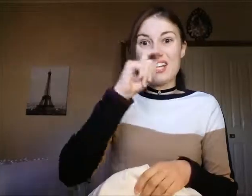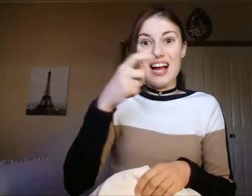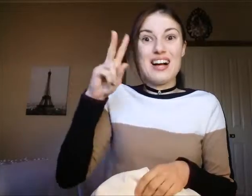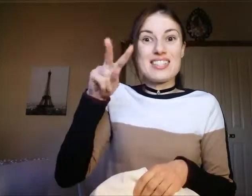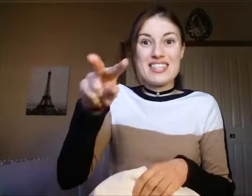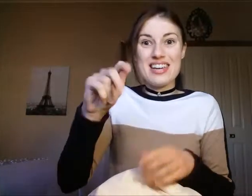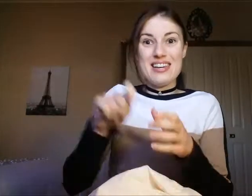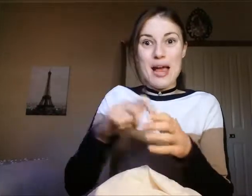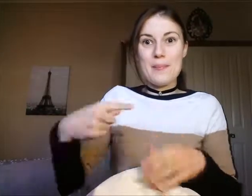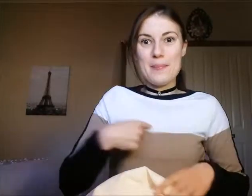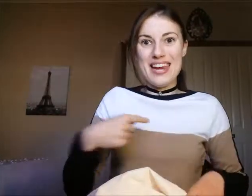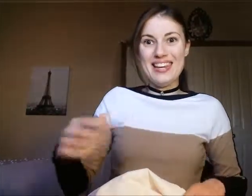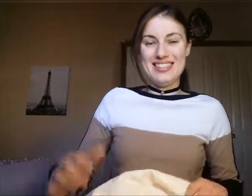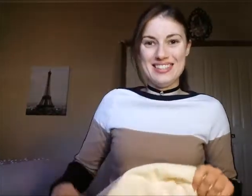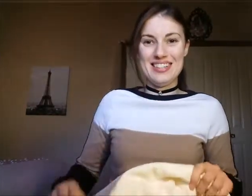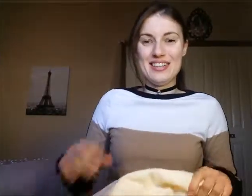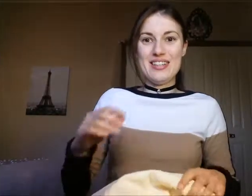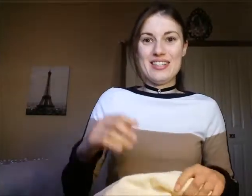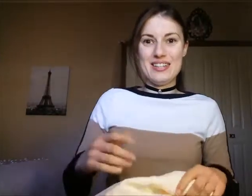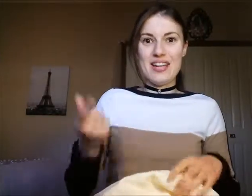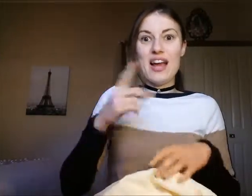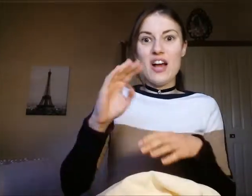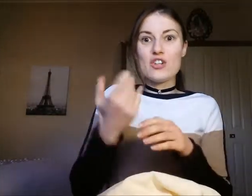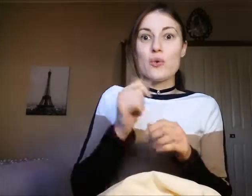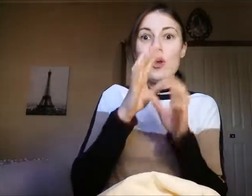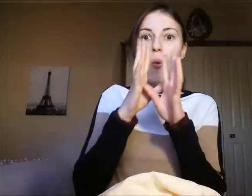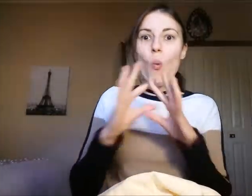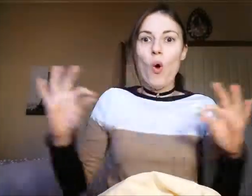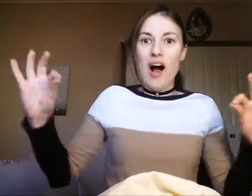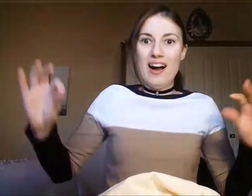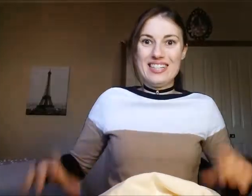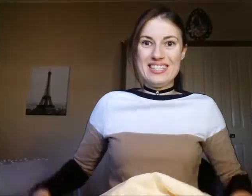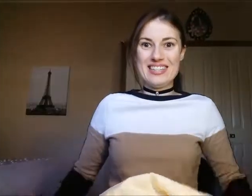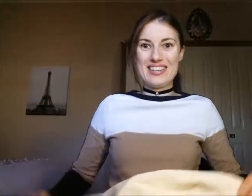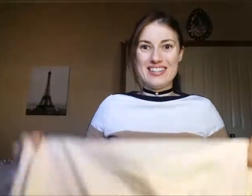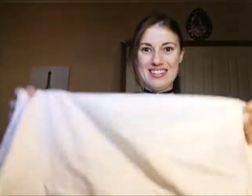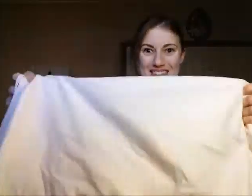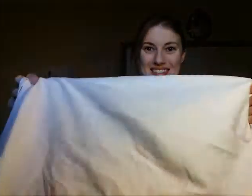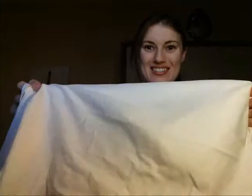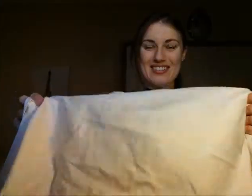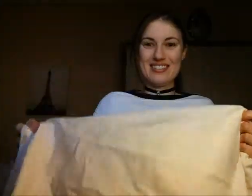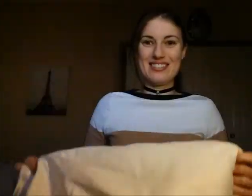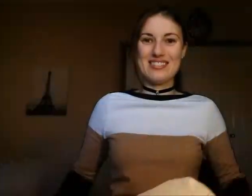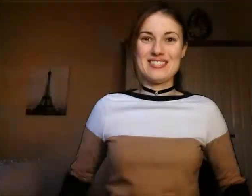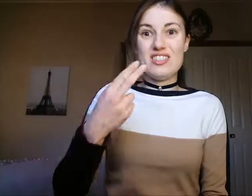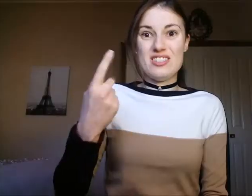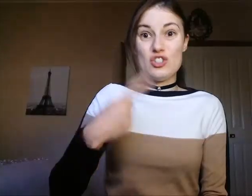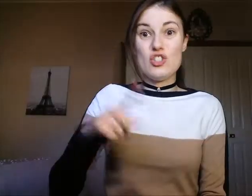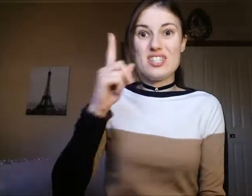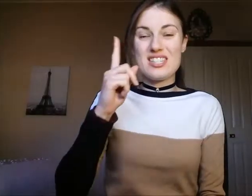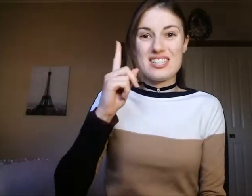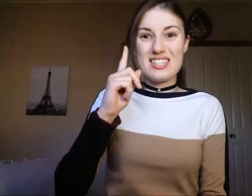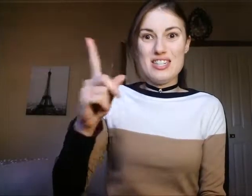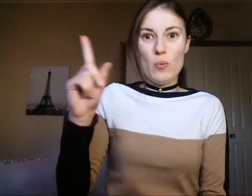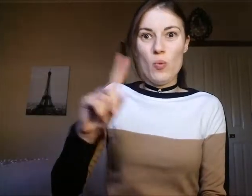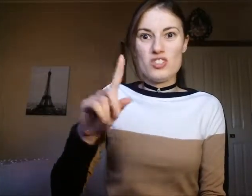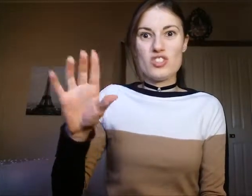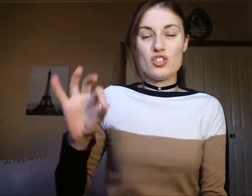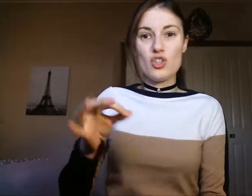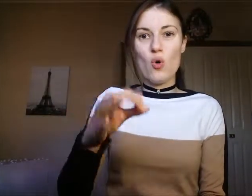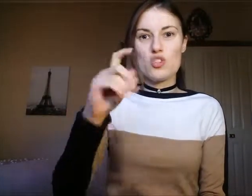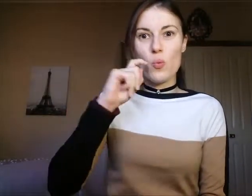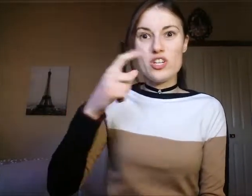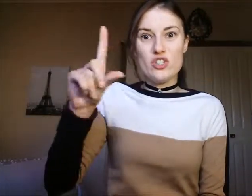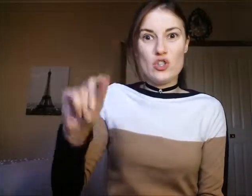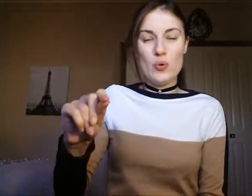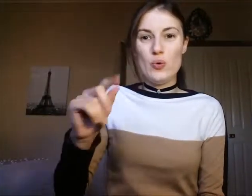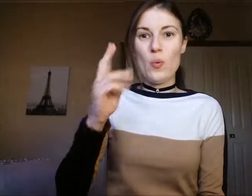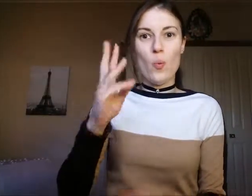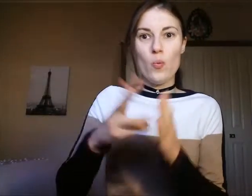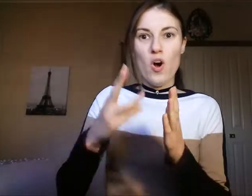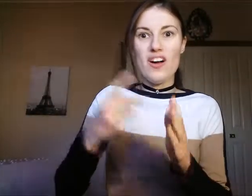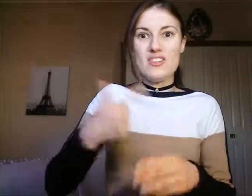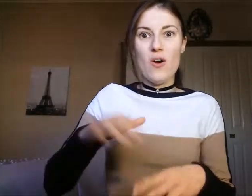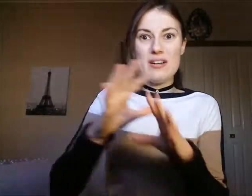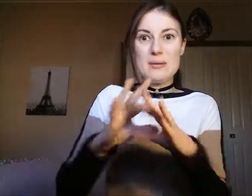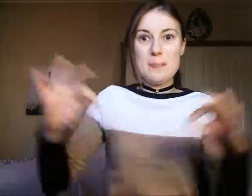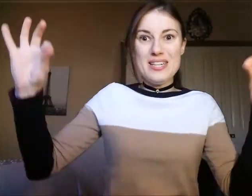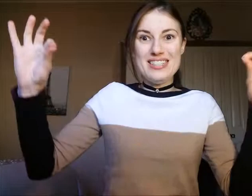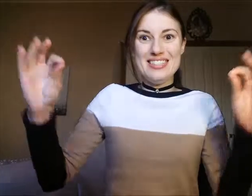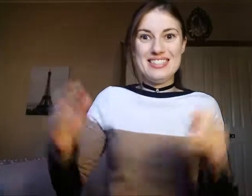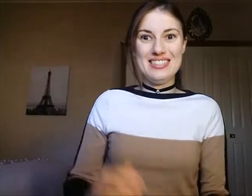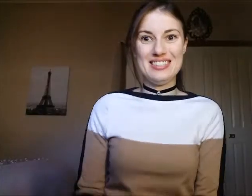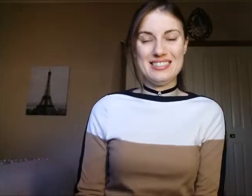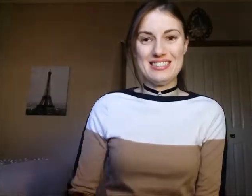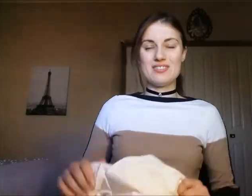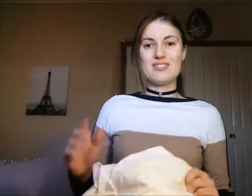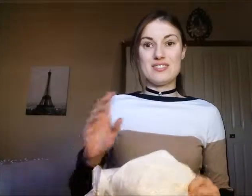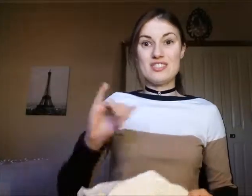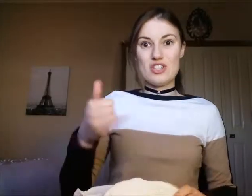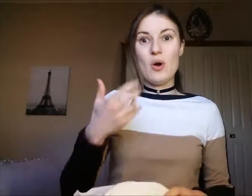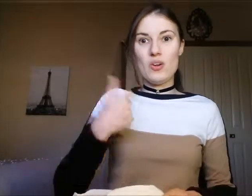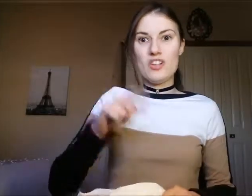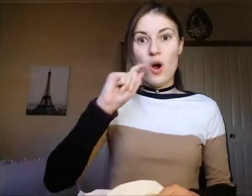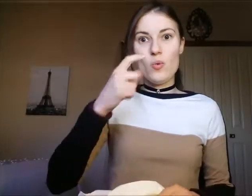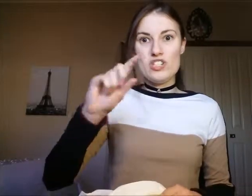cant see me and have to be quite. to see what dogs will do while i disappearing.